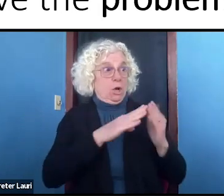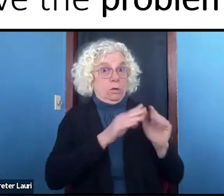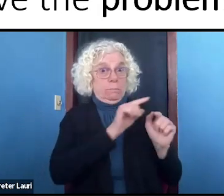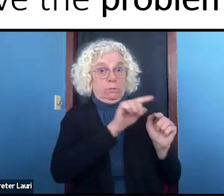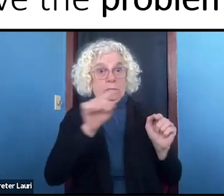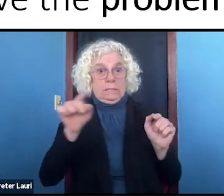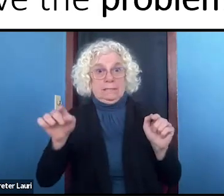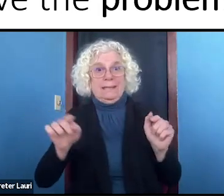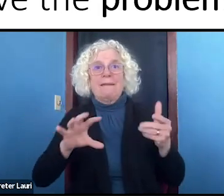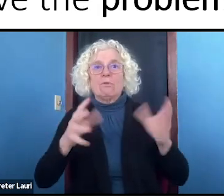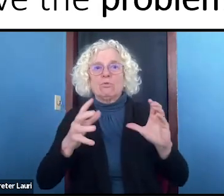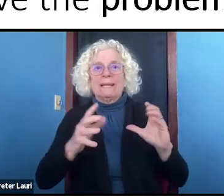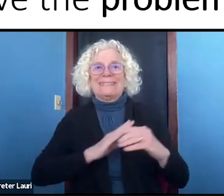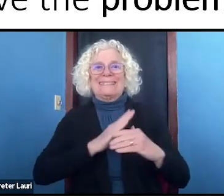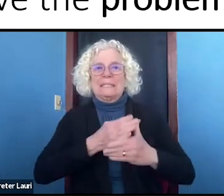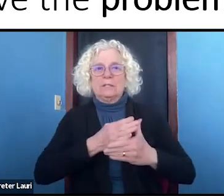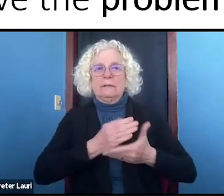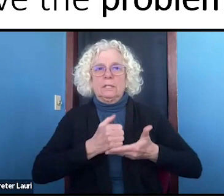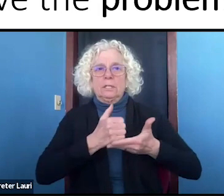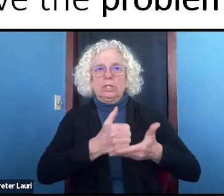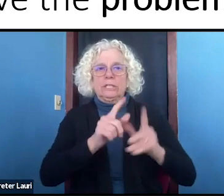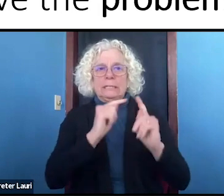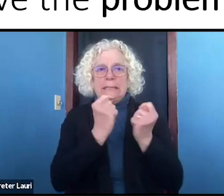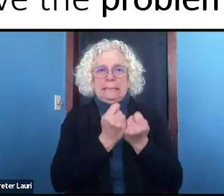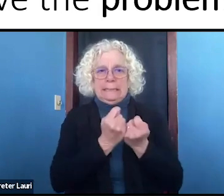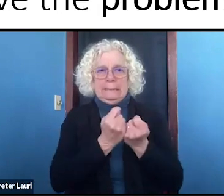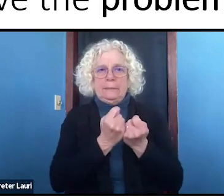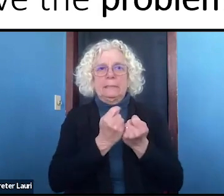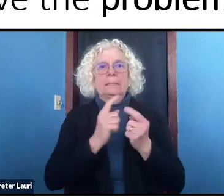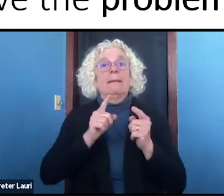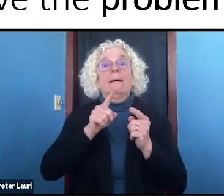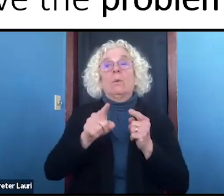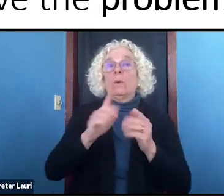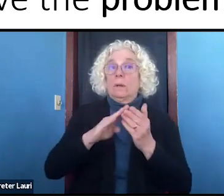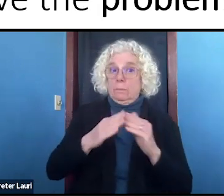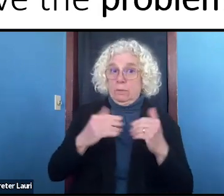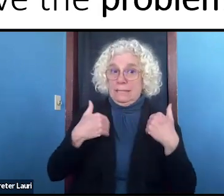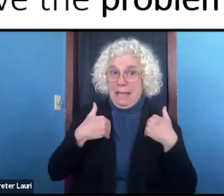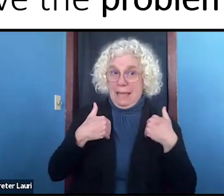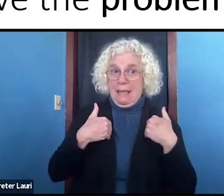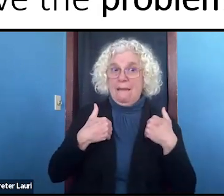We do have communities in which there is a hearing of police of mental health providers. We have a community.